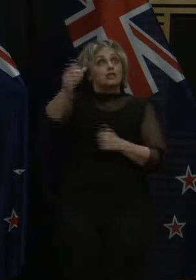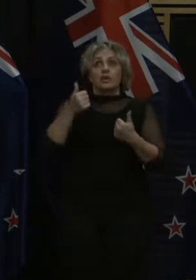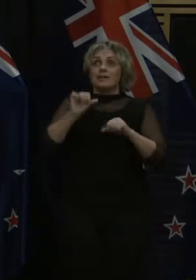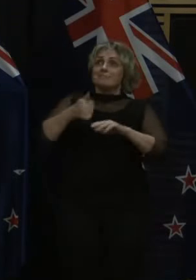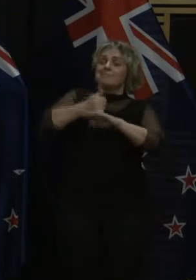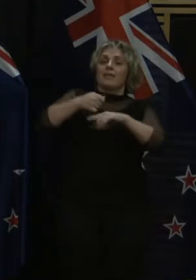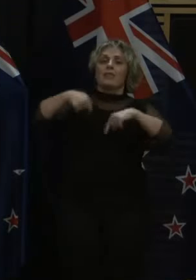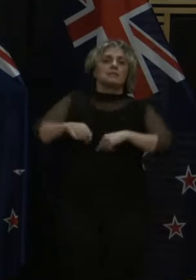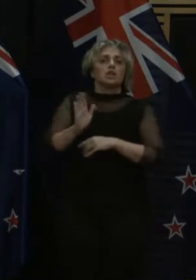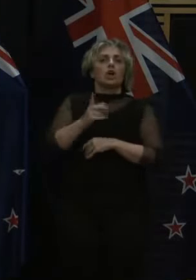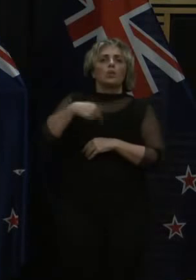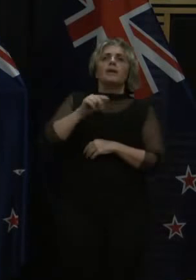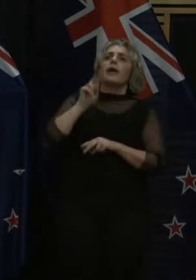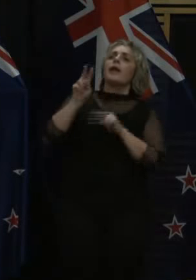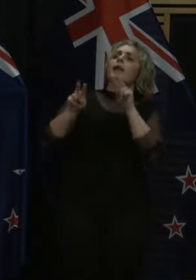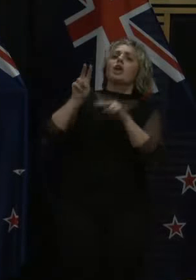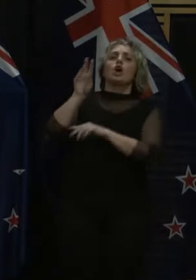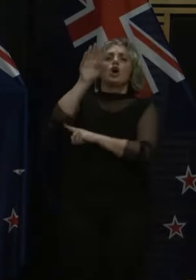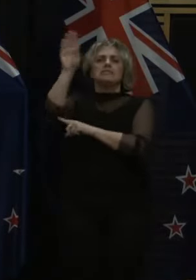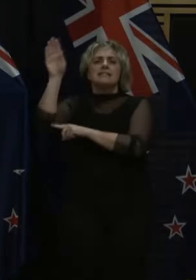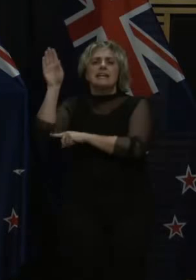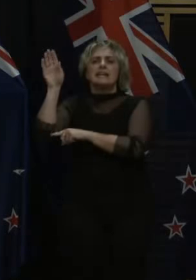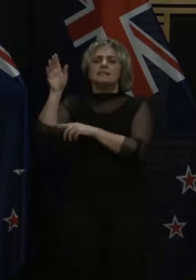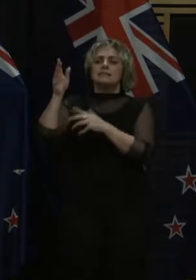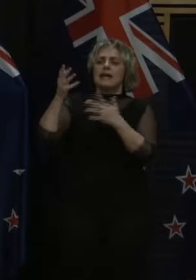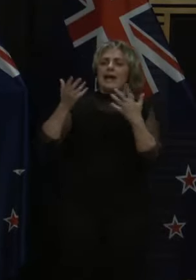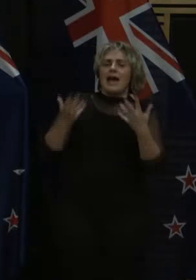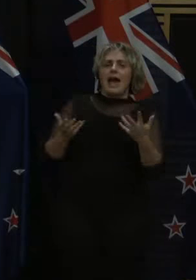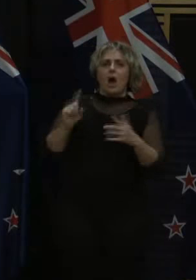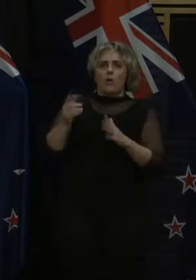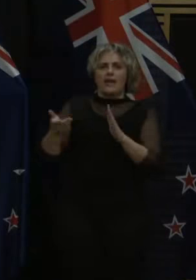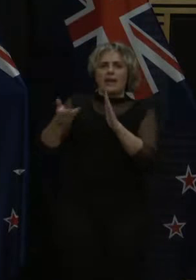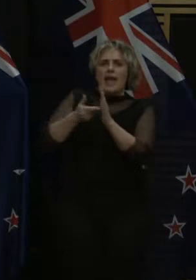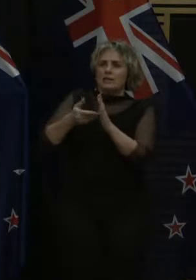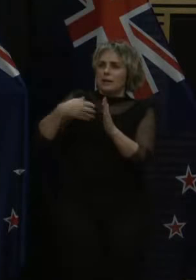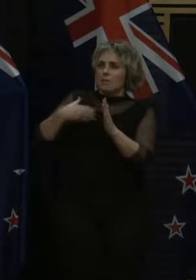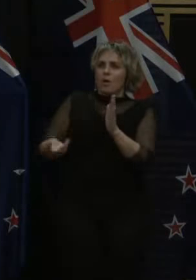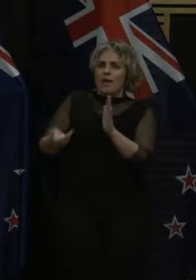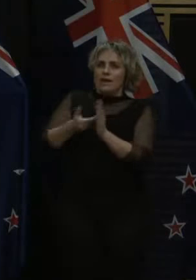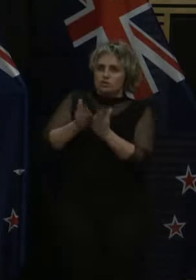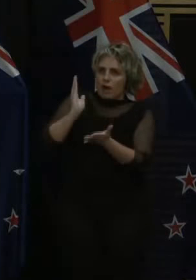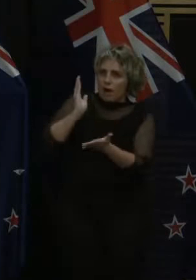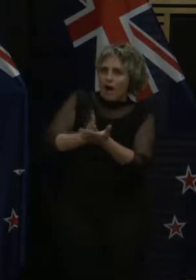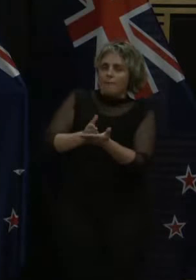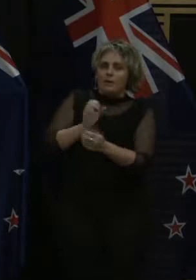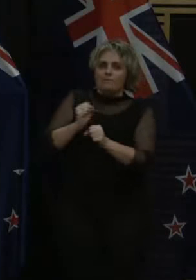working through in a book more detail. Given that we're not the